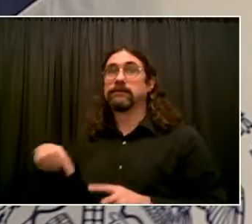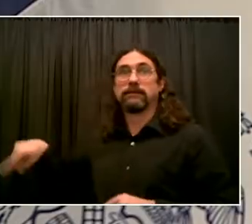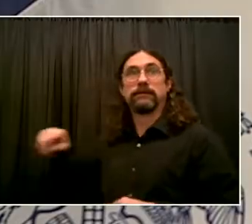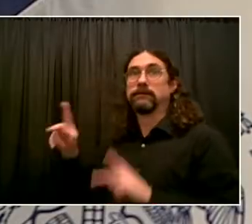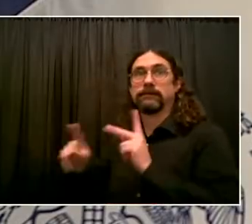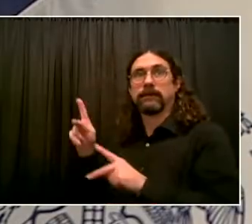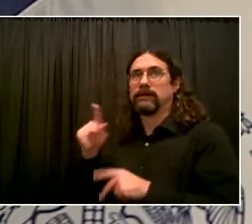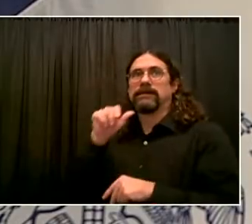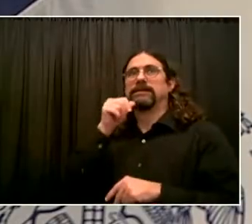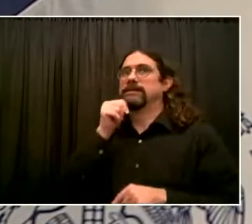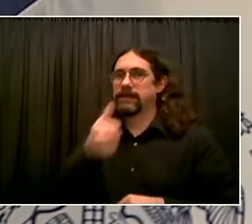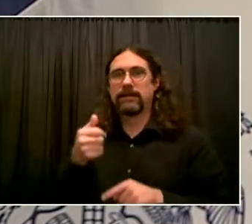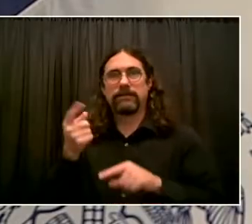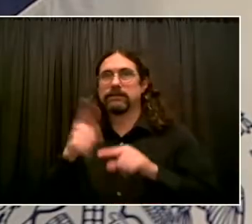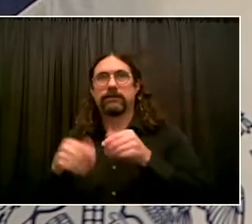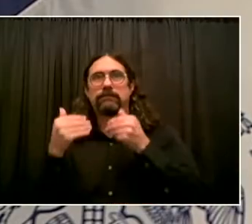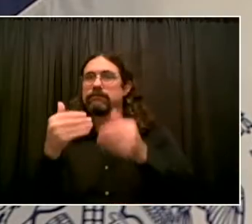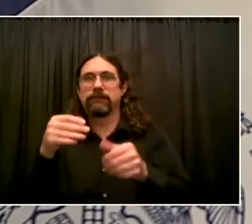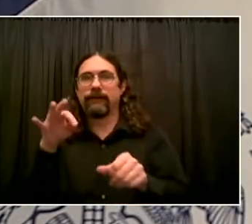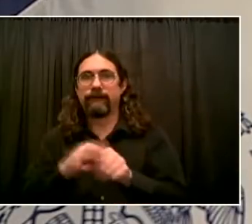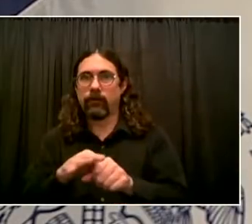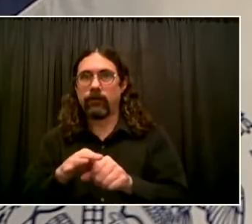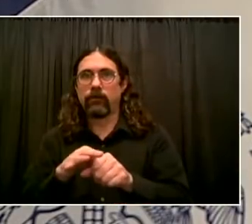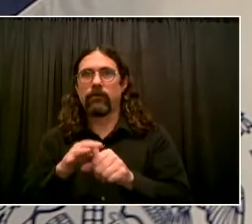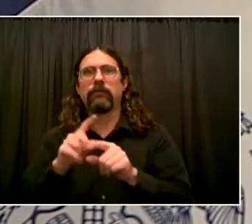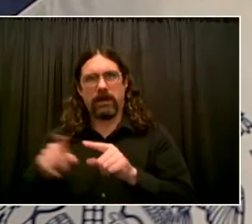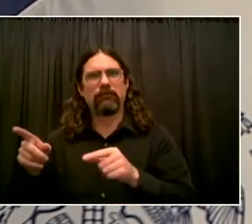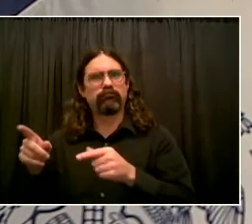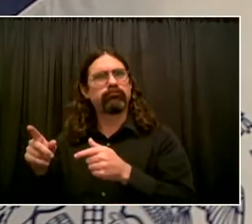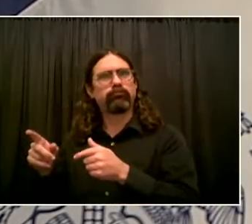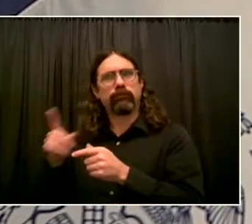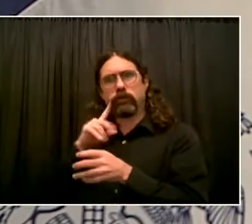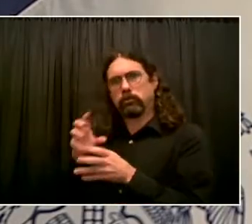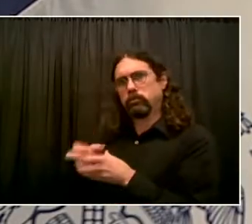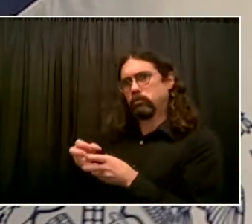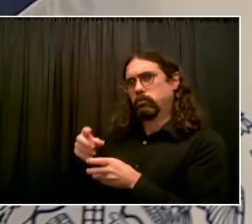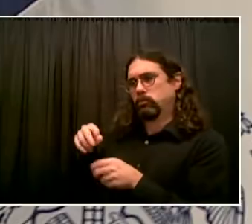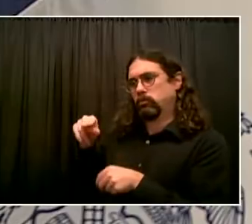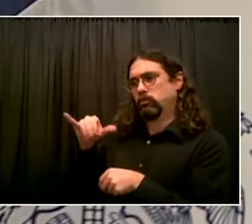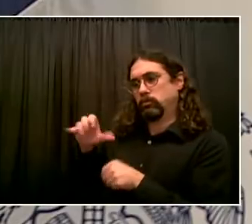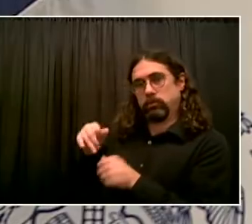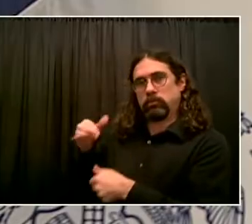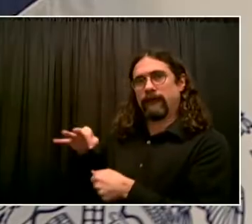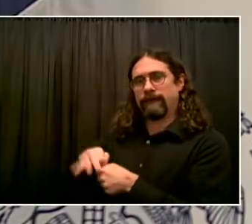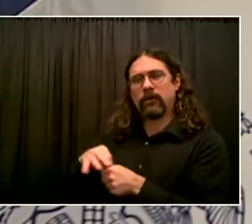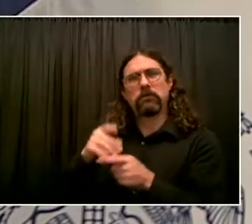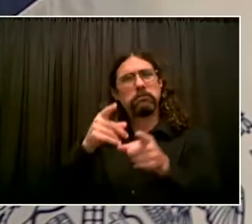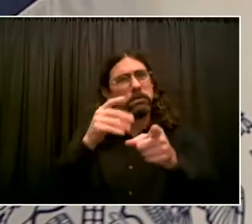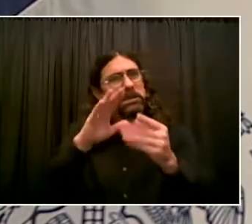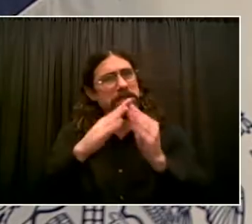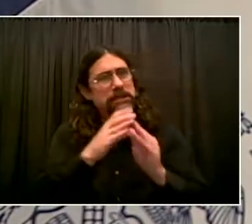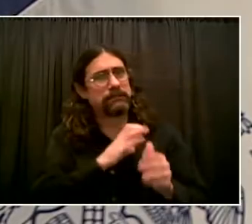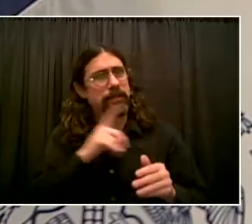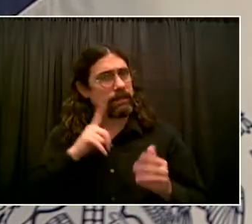PLAN TO VETO IT. I DO HAVE RESERVATIS ONBUT I WANT TO SEE WHAT THEY ARE DOING.